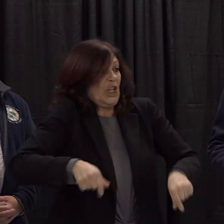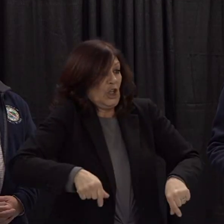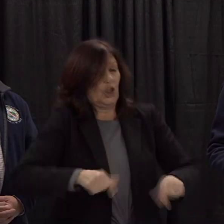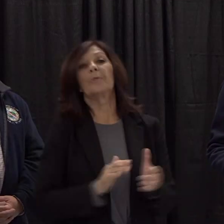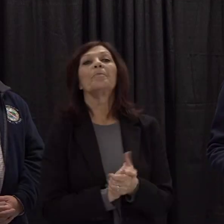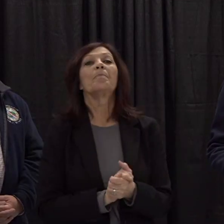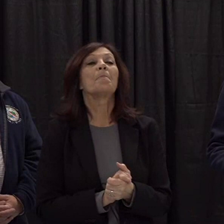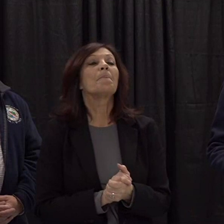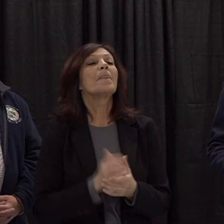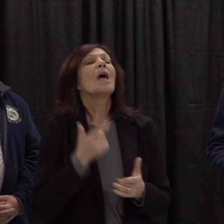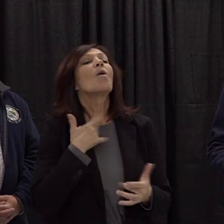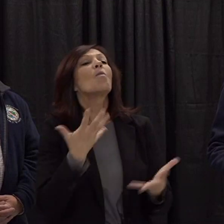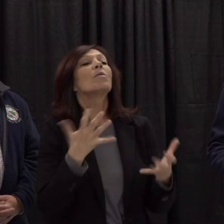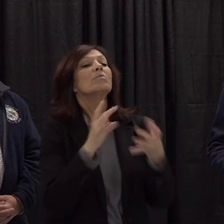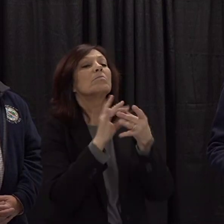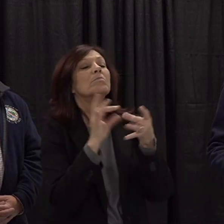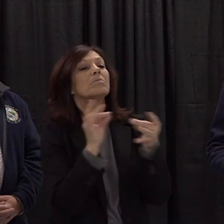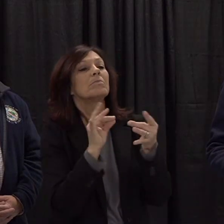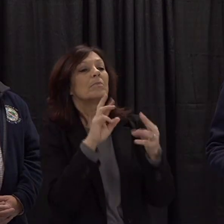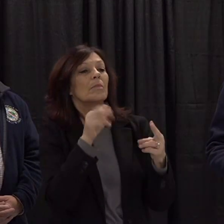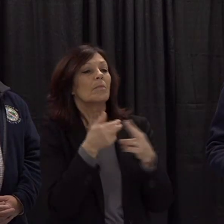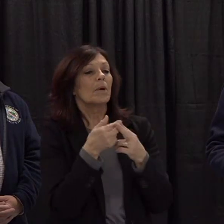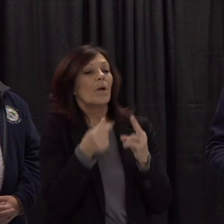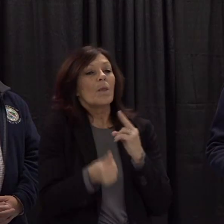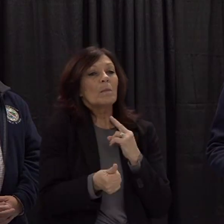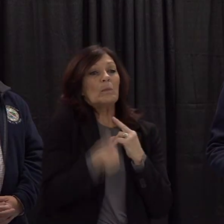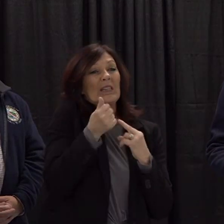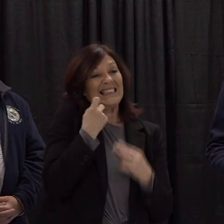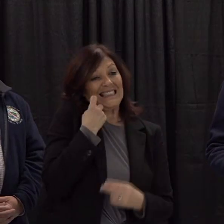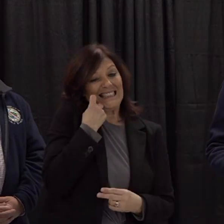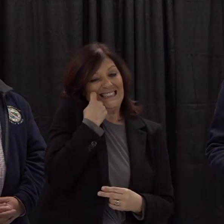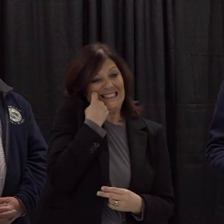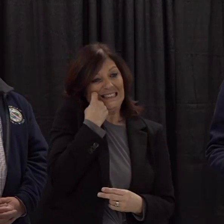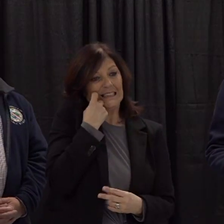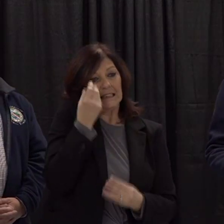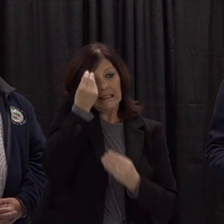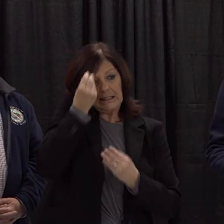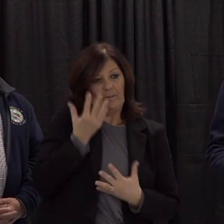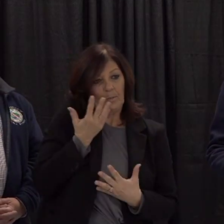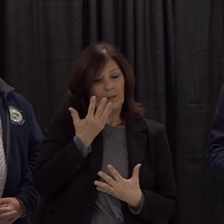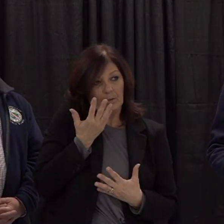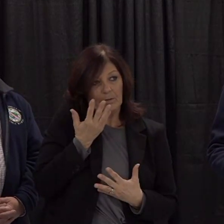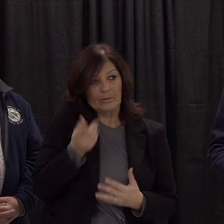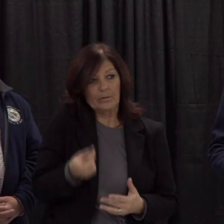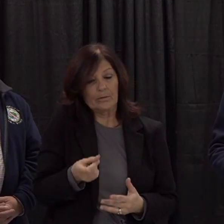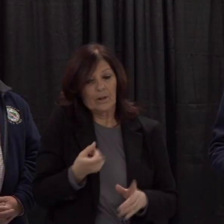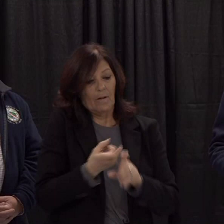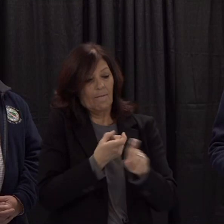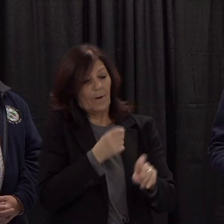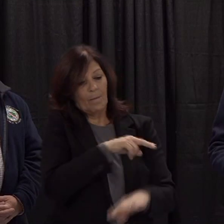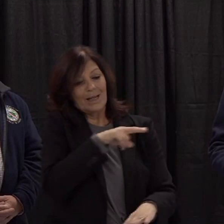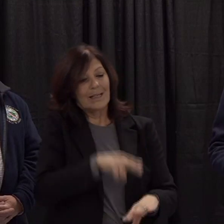I want to talk about the the most recent data we received from the National Weather Service for